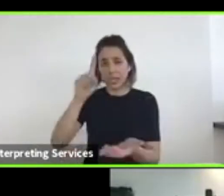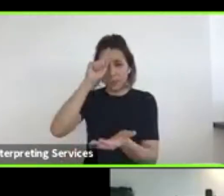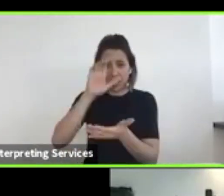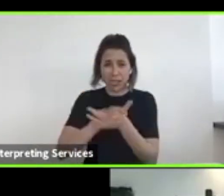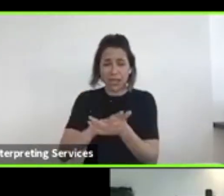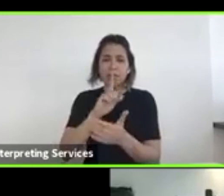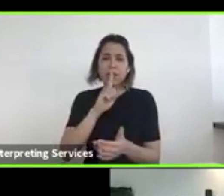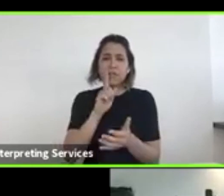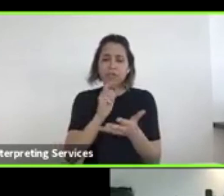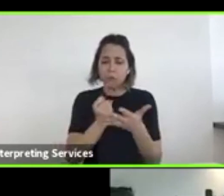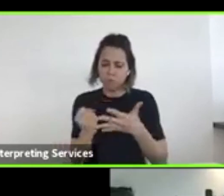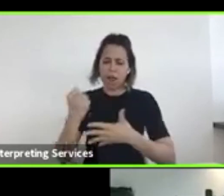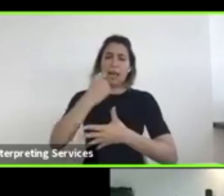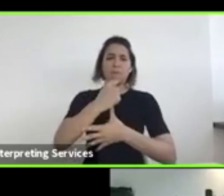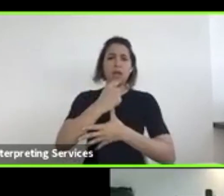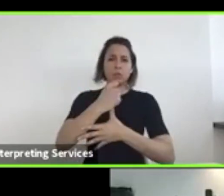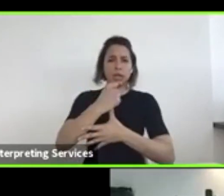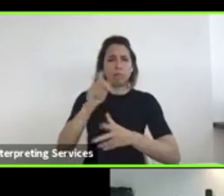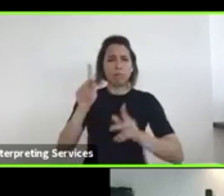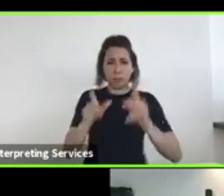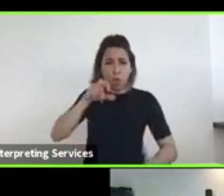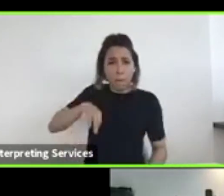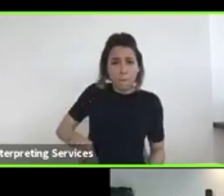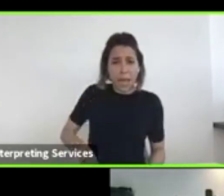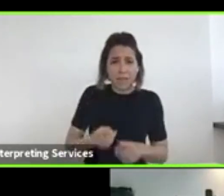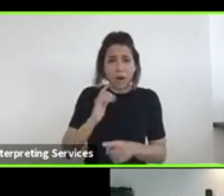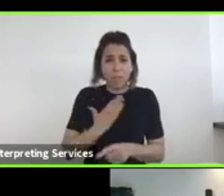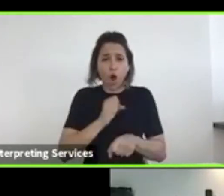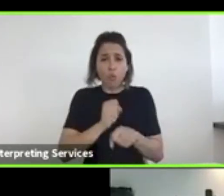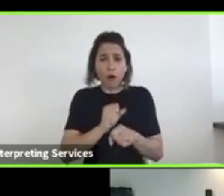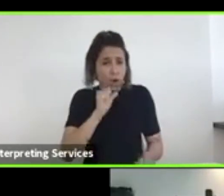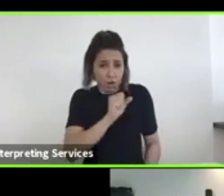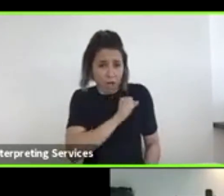OF OUR WORK, ARE NOT THE STAFF MEMBERS THAT ARE DOING IT.